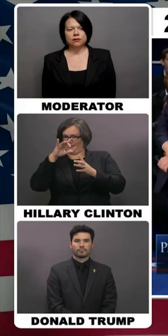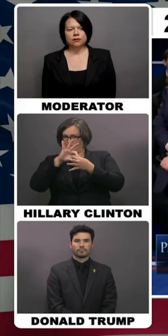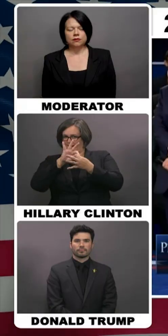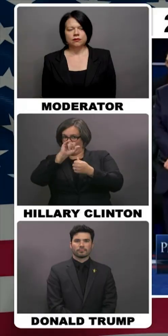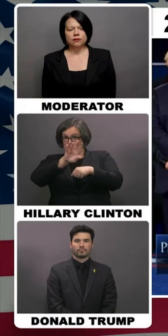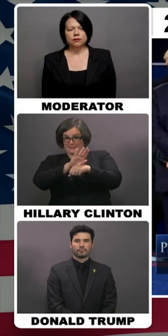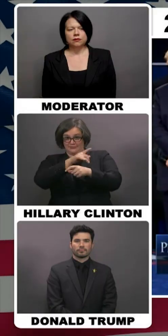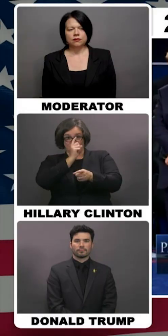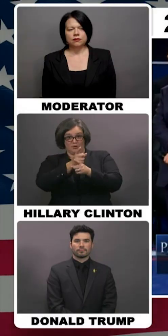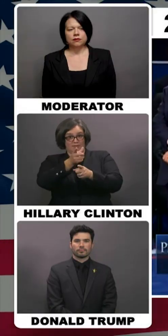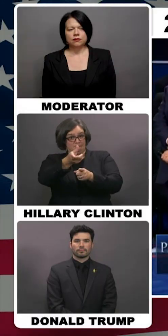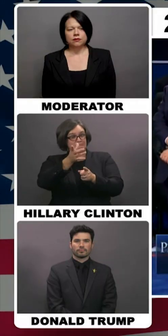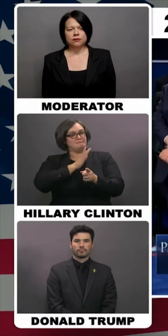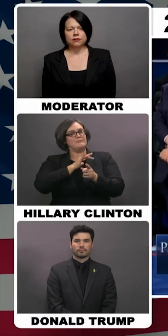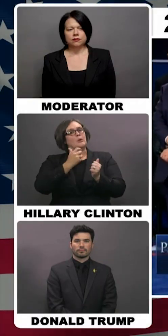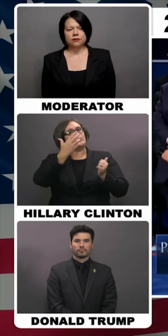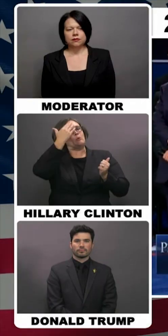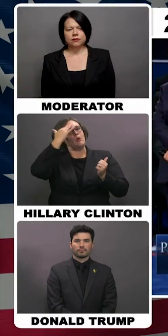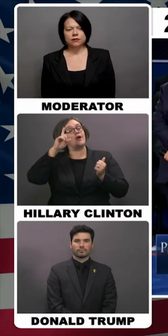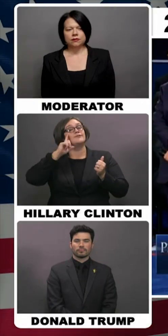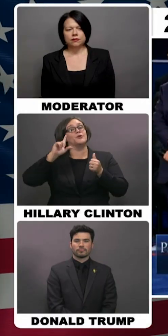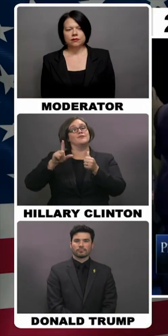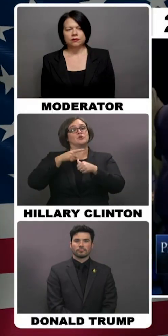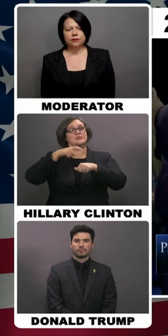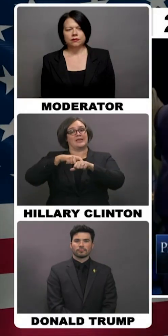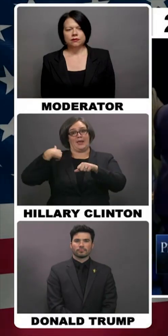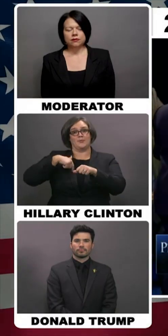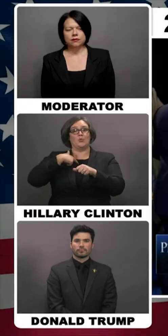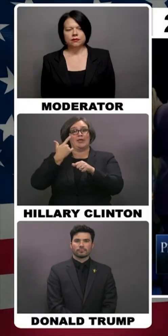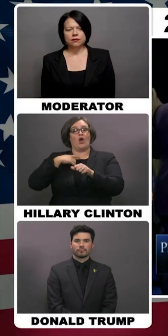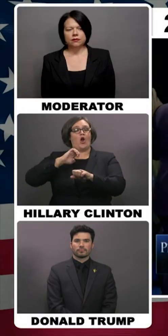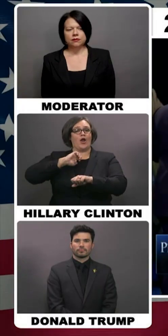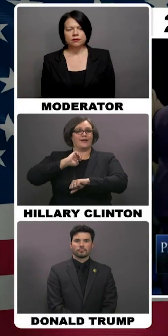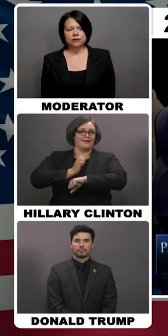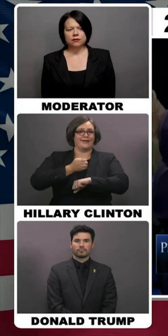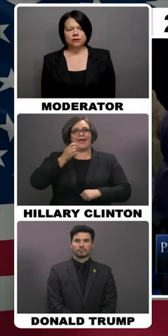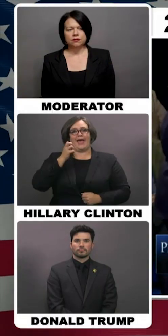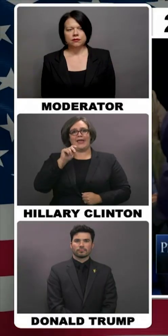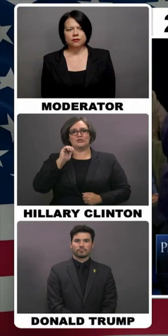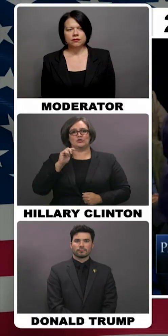that we are now for the first time ever energy independent. We are not dependent upon the Middle East,